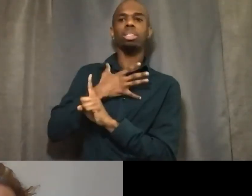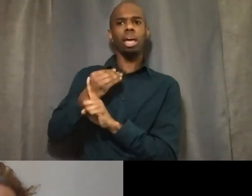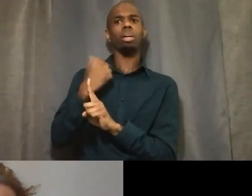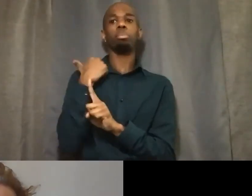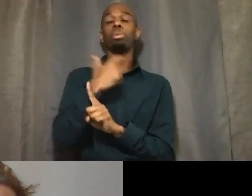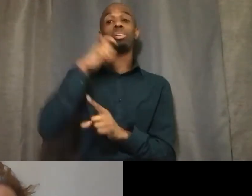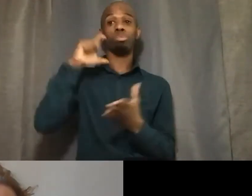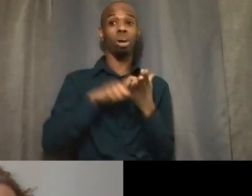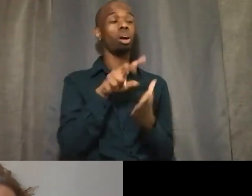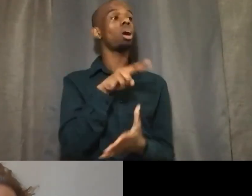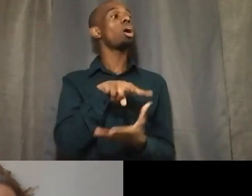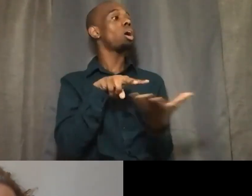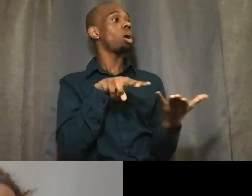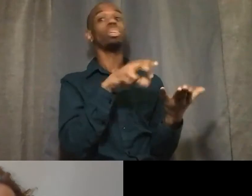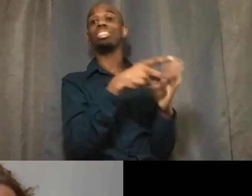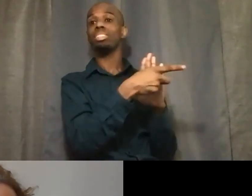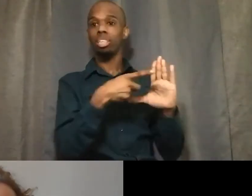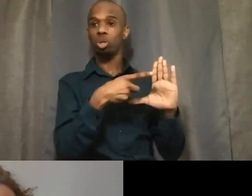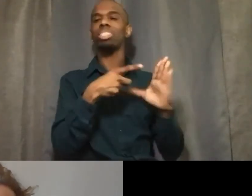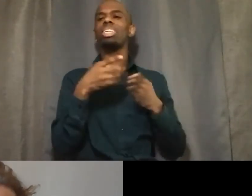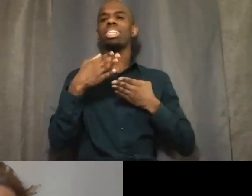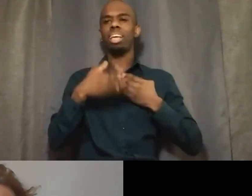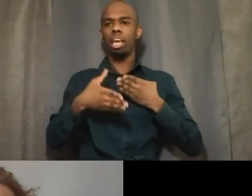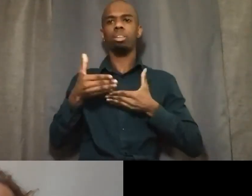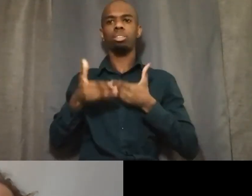and she died actually, while I was there.